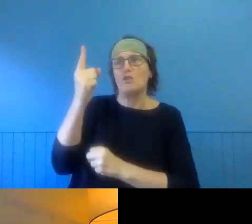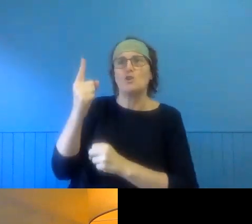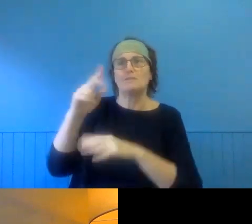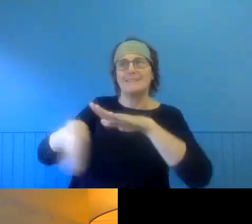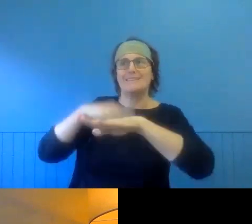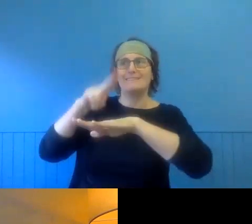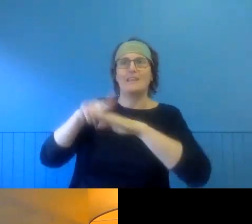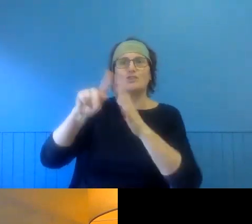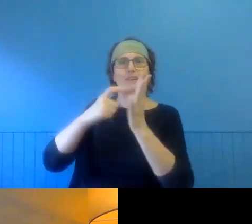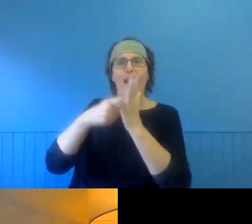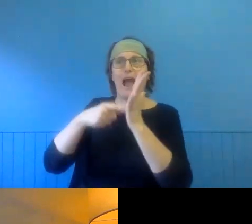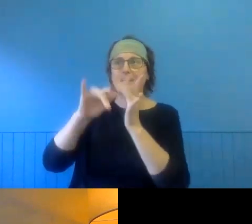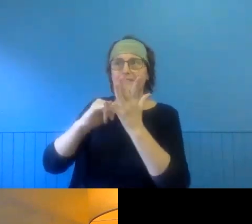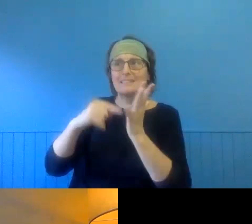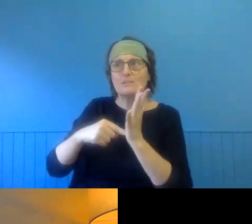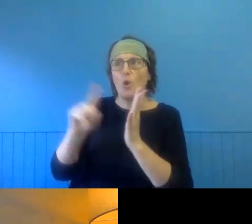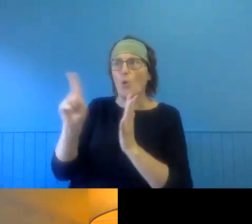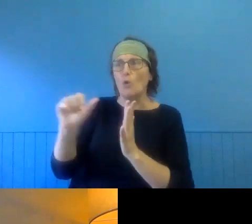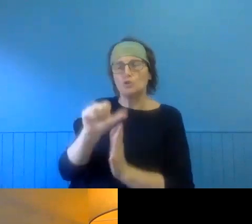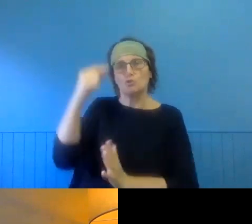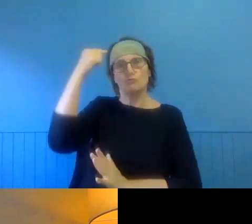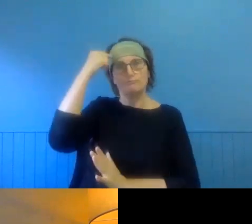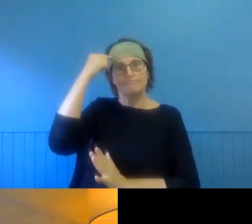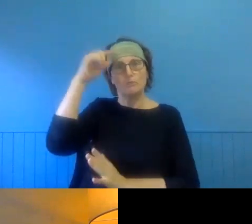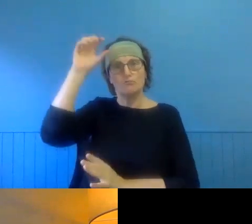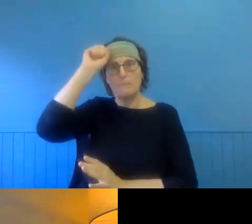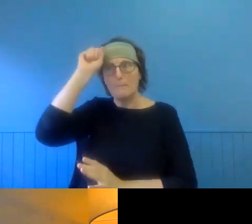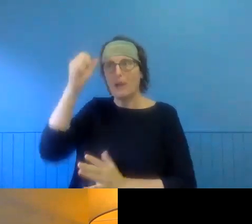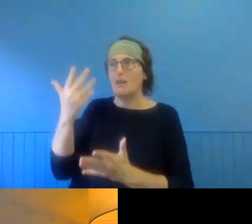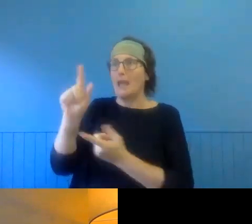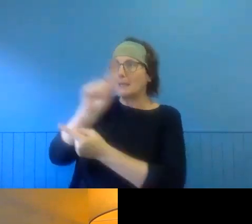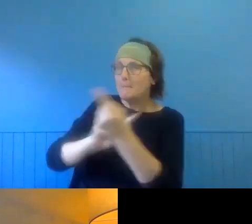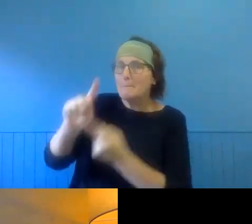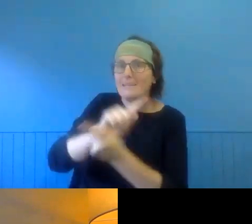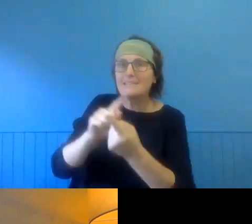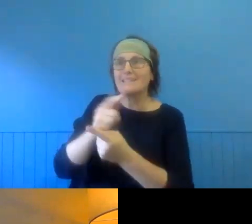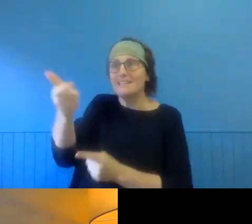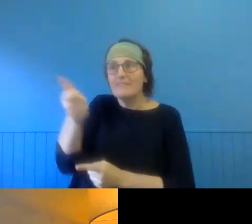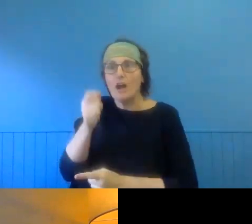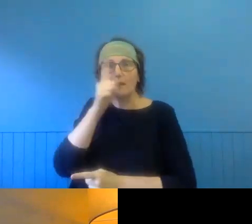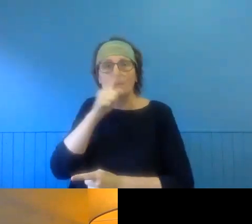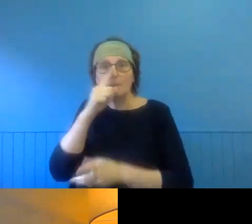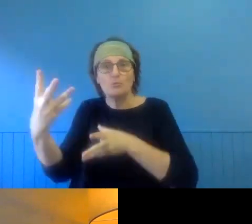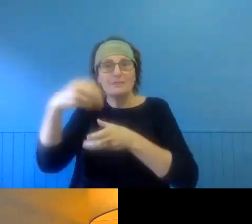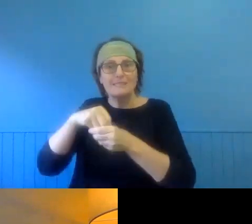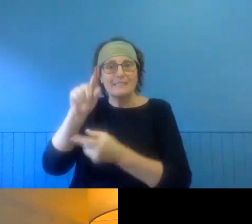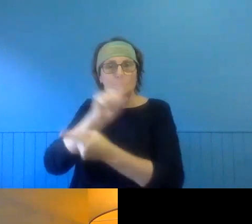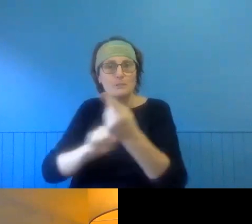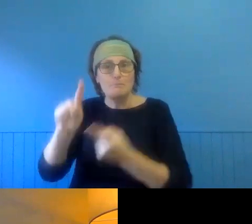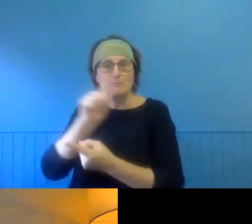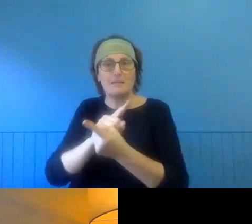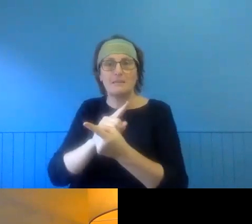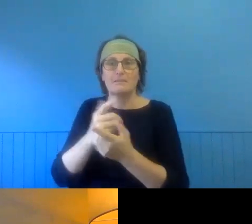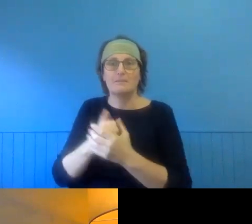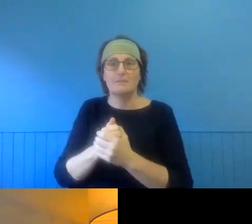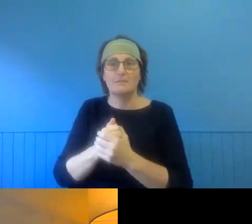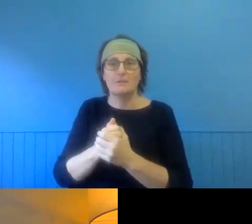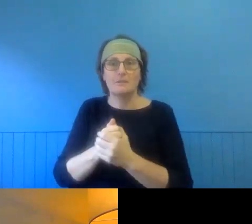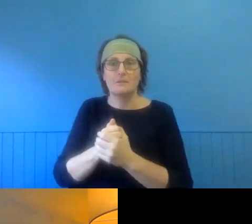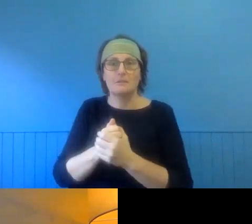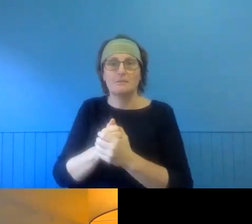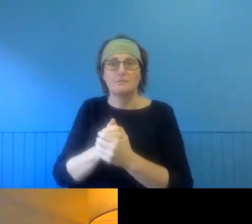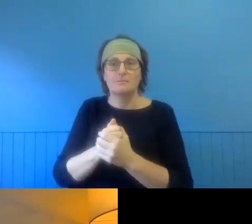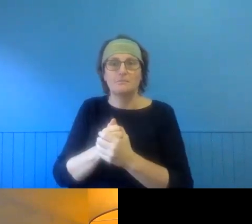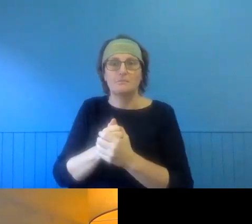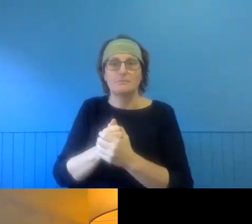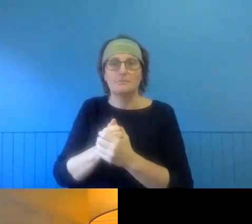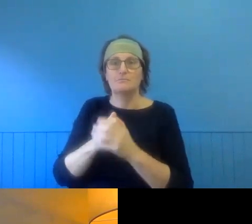conversations - >>, -- ie, meetings, Zoom conversations,